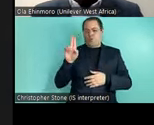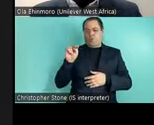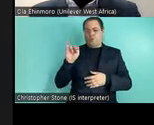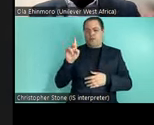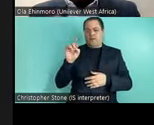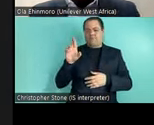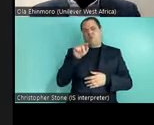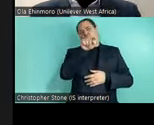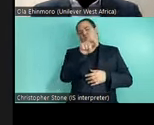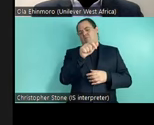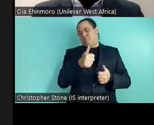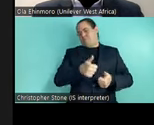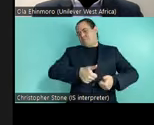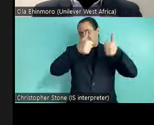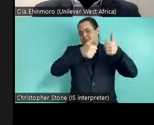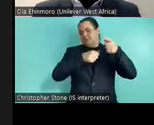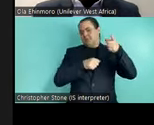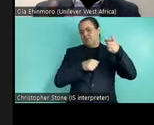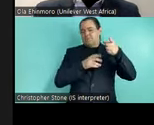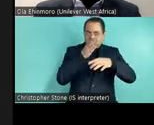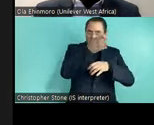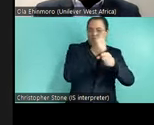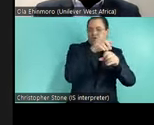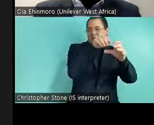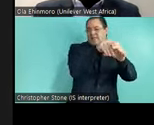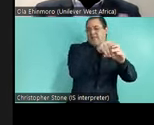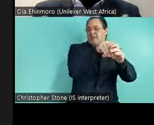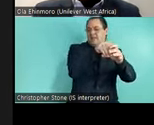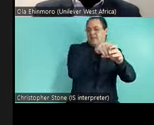15:04:33 So without be shown in mind, it makes you not to get to work and be systematic to